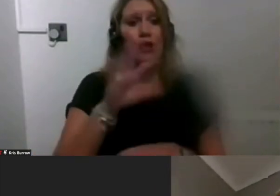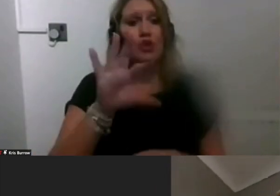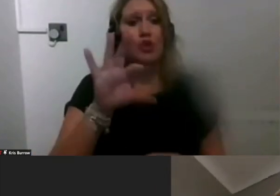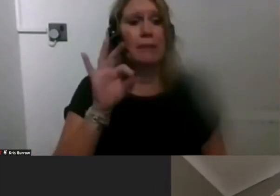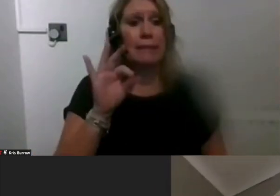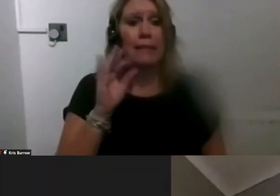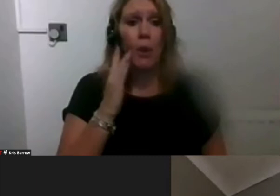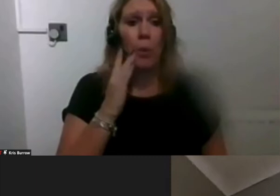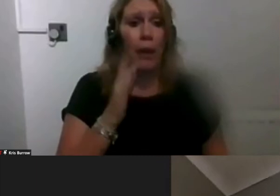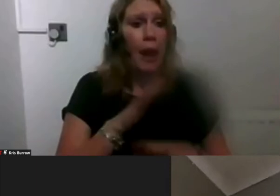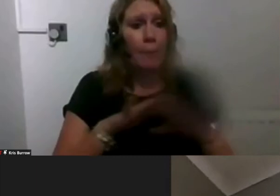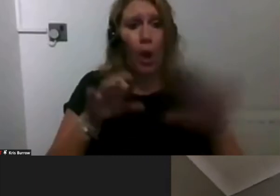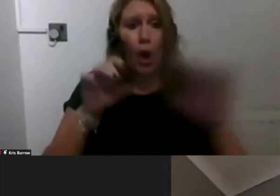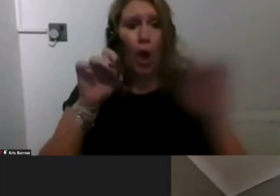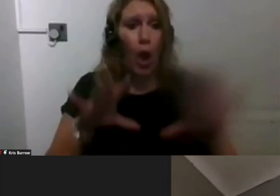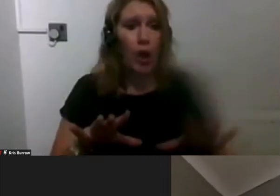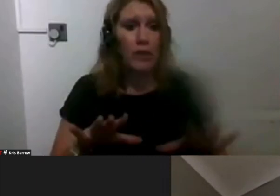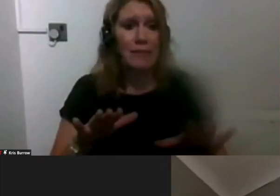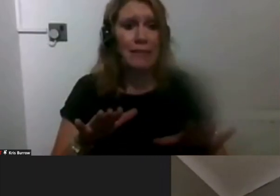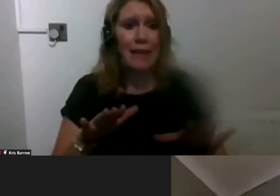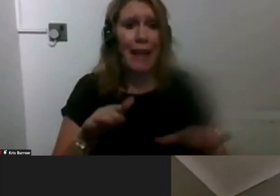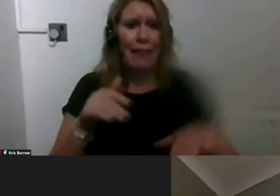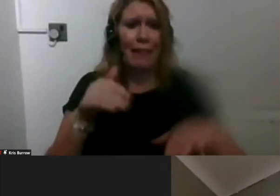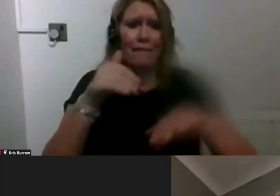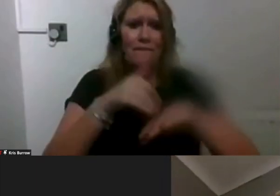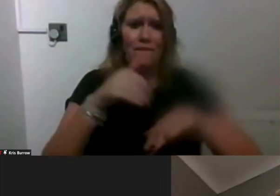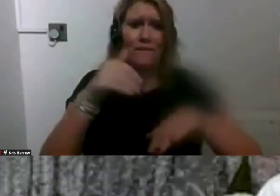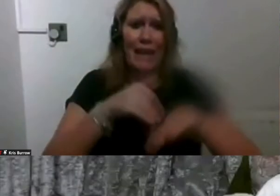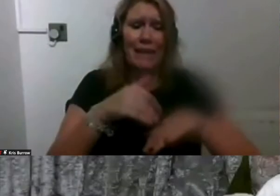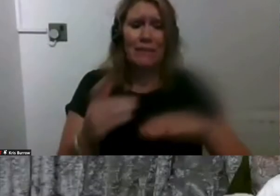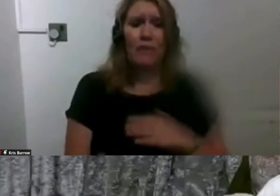Thank you Blake that was very